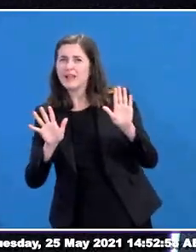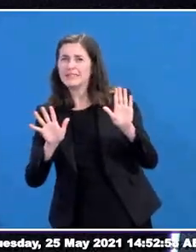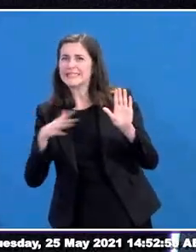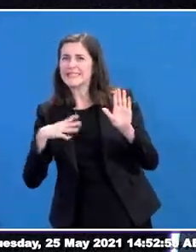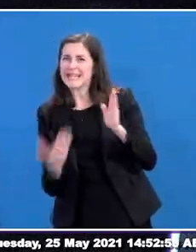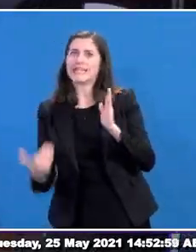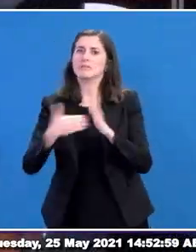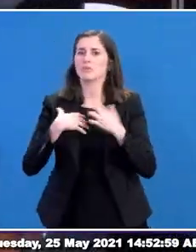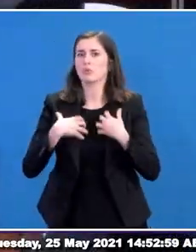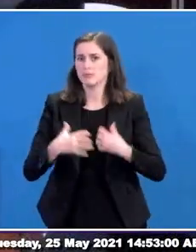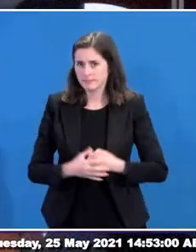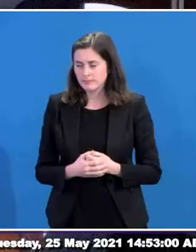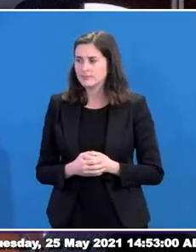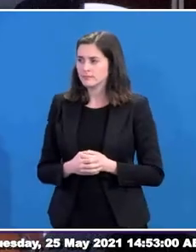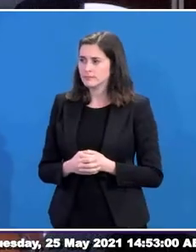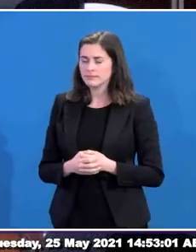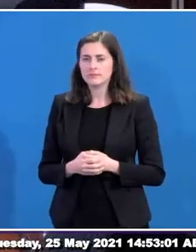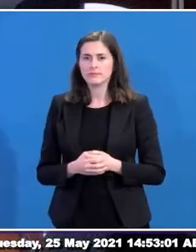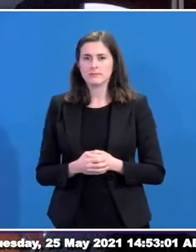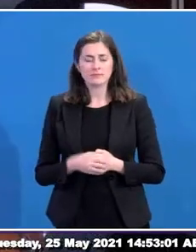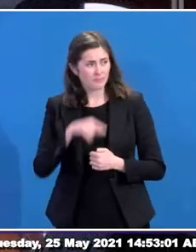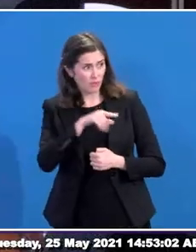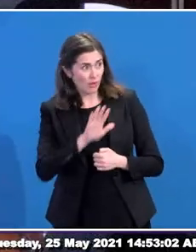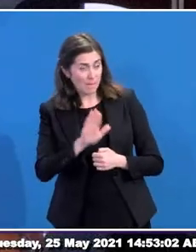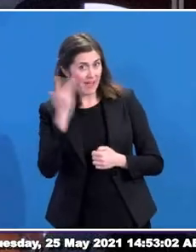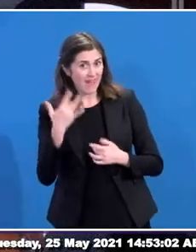Have you ever had an occasion where you felt pressure to make particular